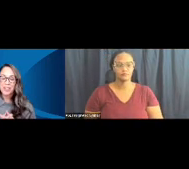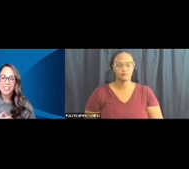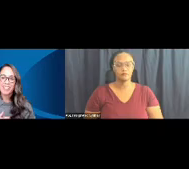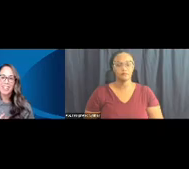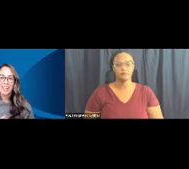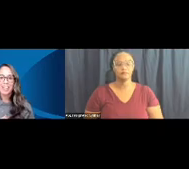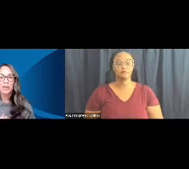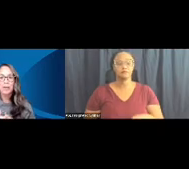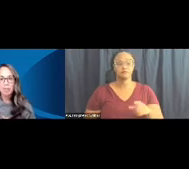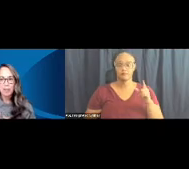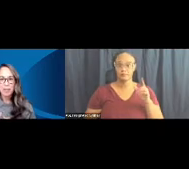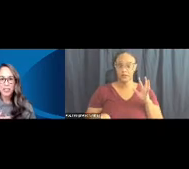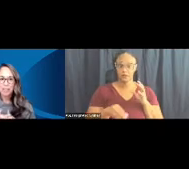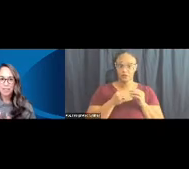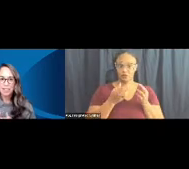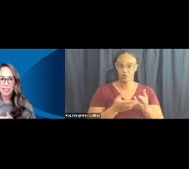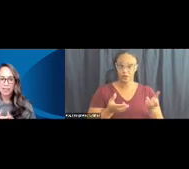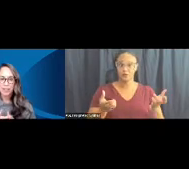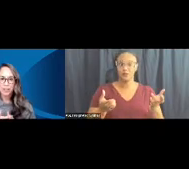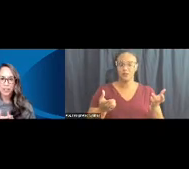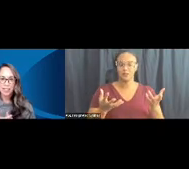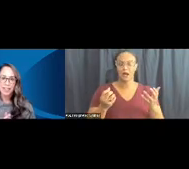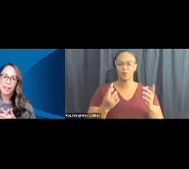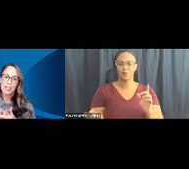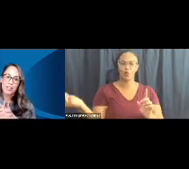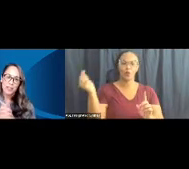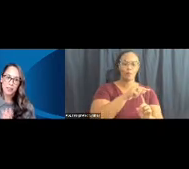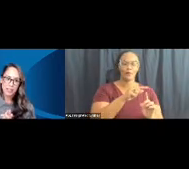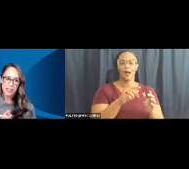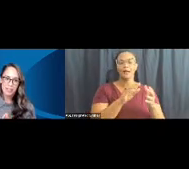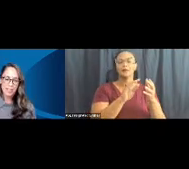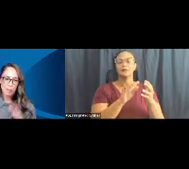I just wanted to take a quick moment to revisit the resources that I mentioned earlier.